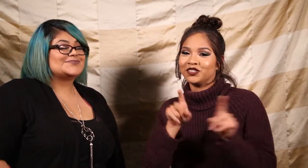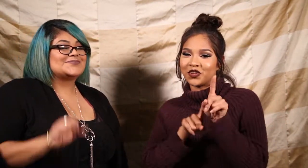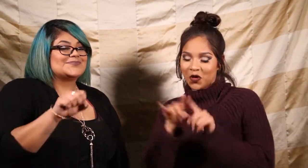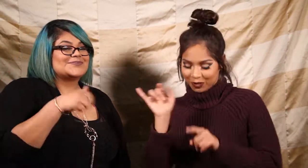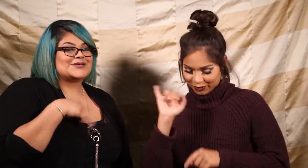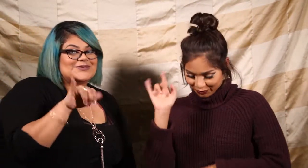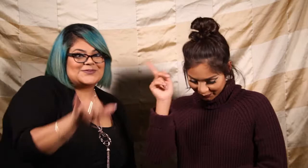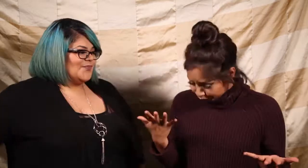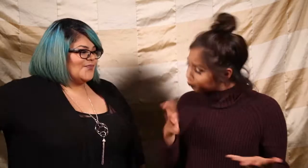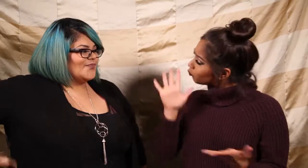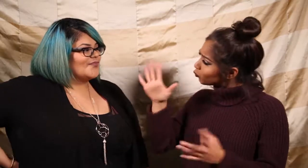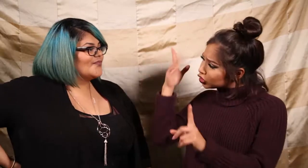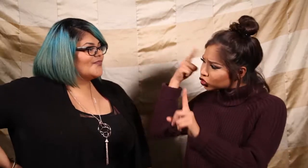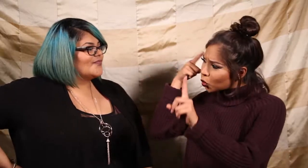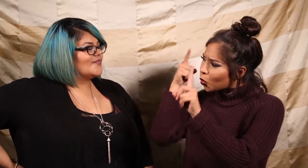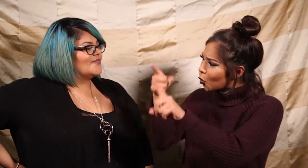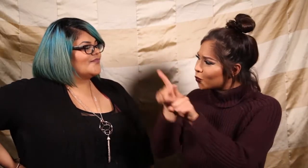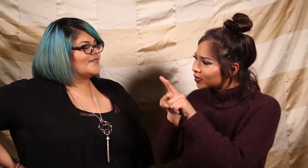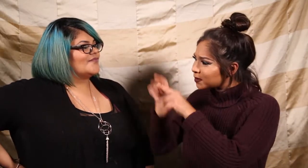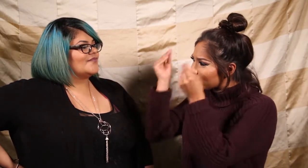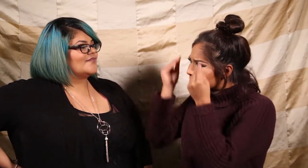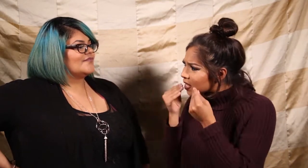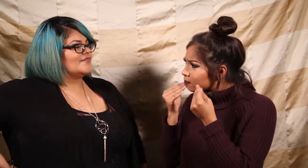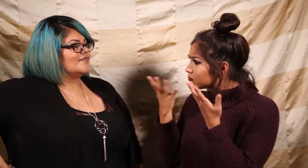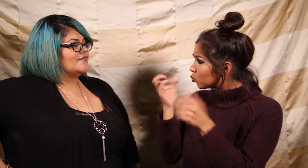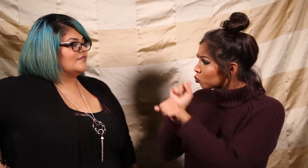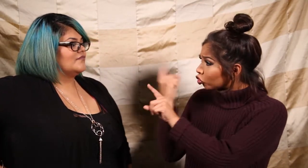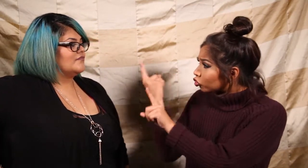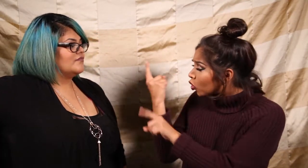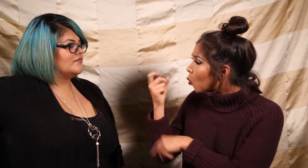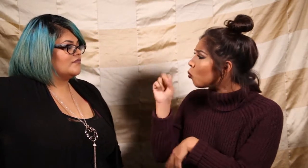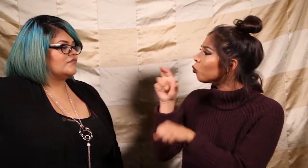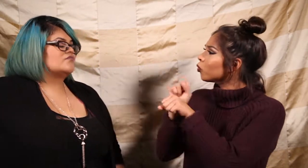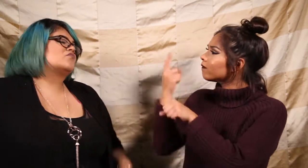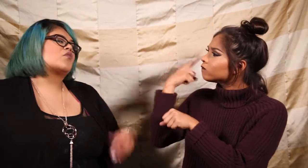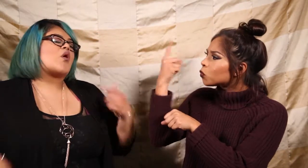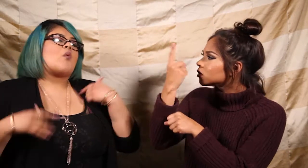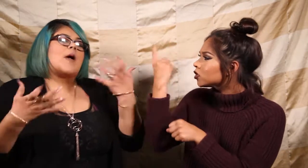WHat is your goal as Makeup artist? freelance? working for someone? i want to be celebrity makeup artist so i can travel..